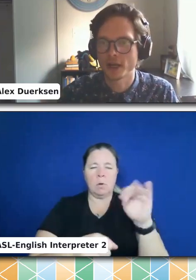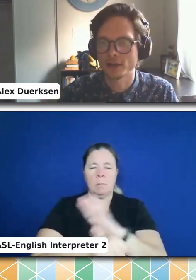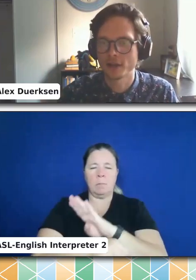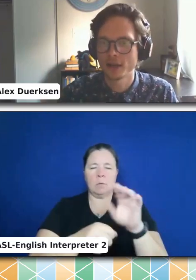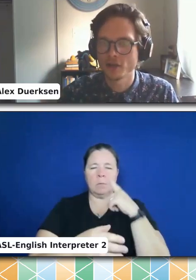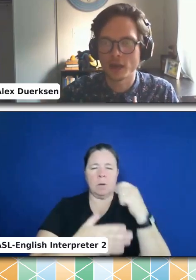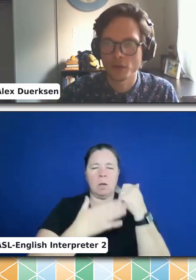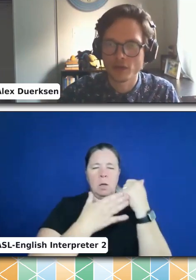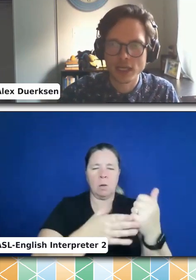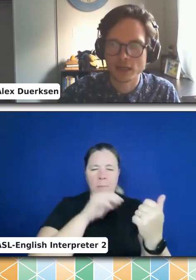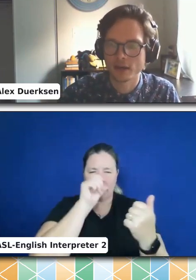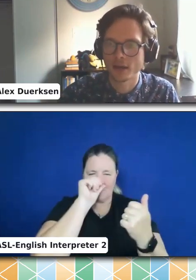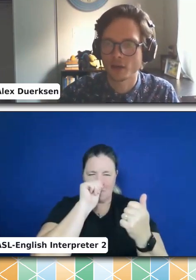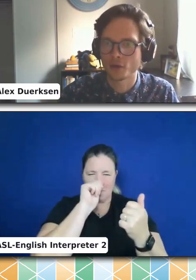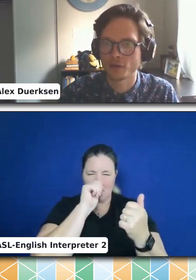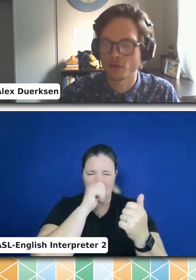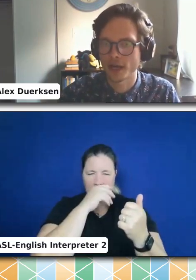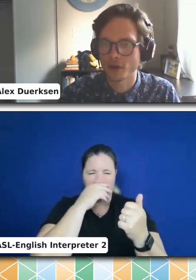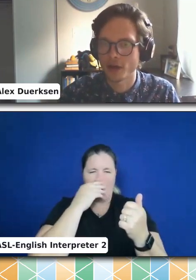You get what you need, uh, or you kind of accomplish your goals with something like, uh, uh, with Gemini or ChatGPT.